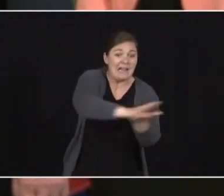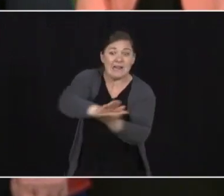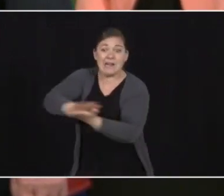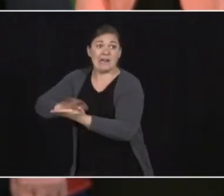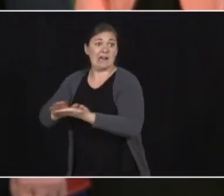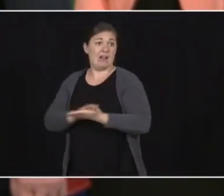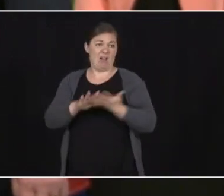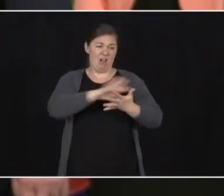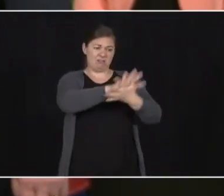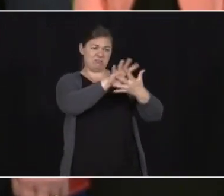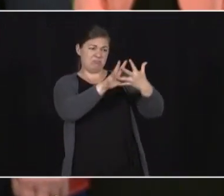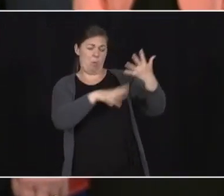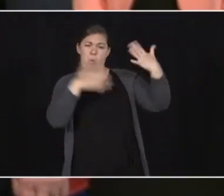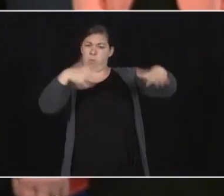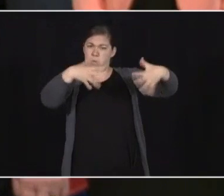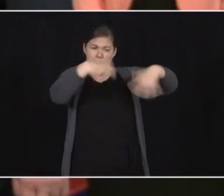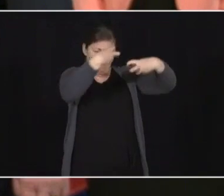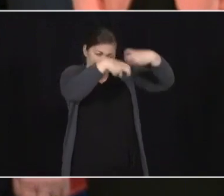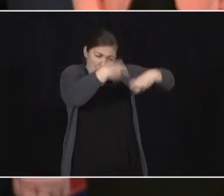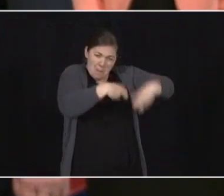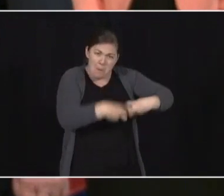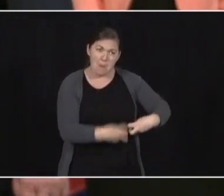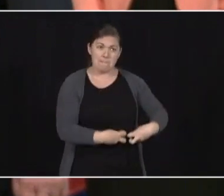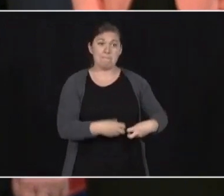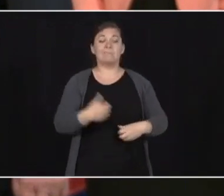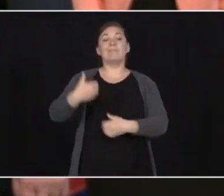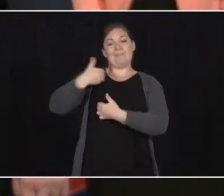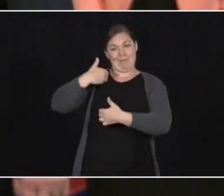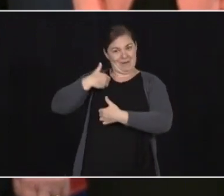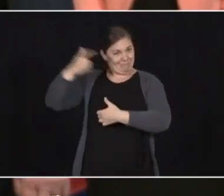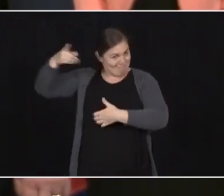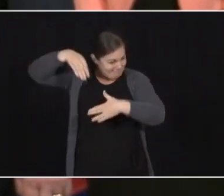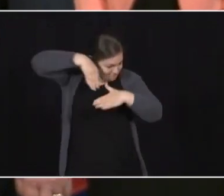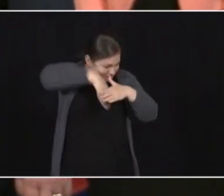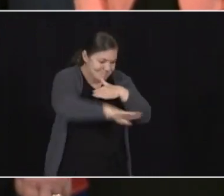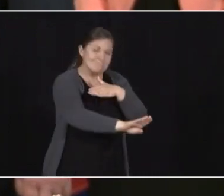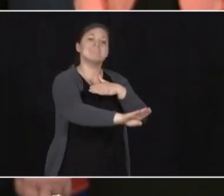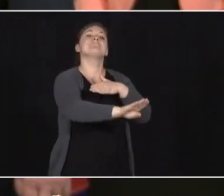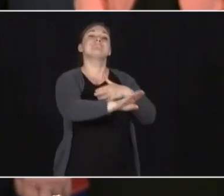by the Canadian Armed Forces report. They are gut wrenching and appalling.